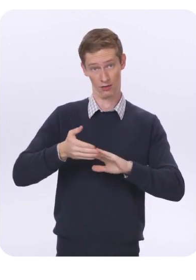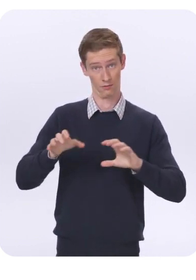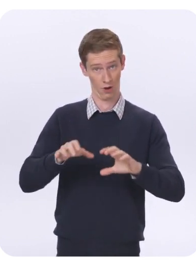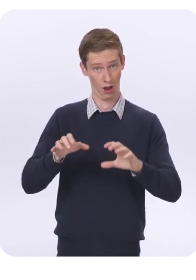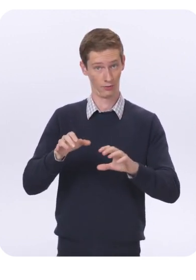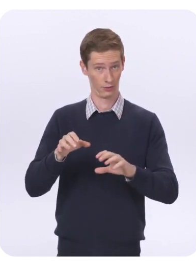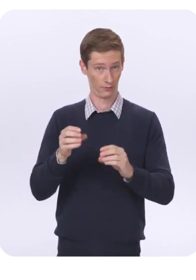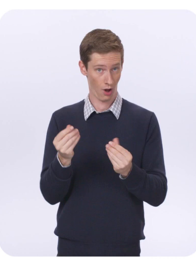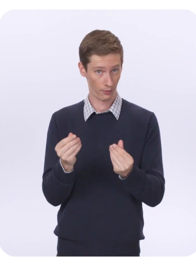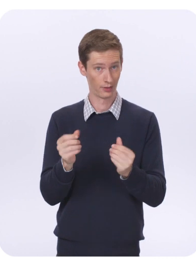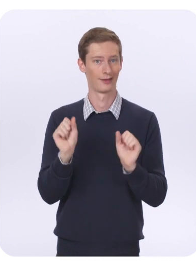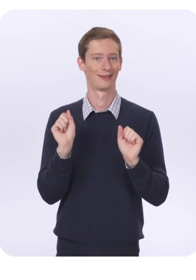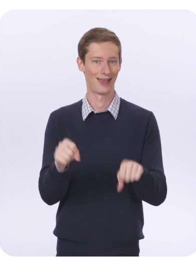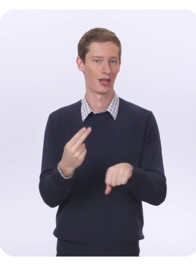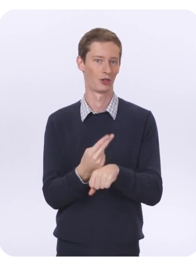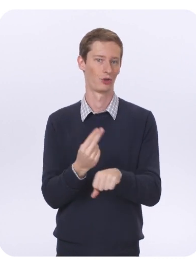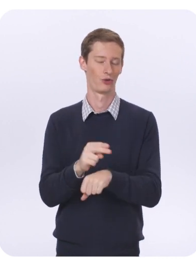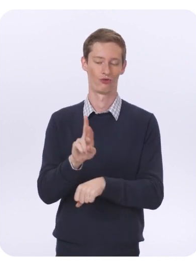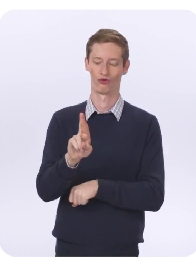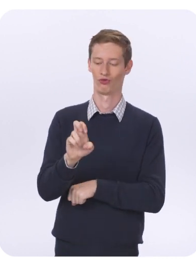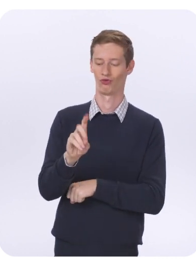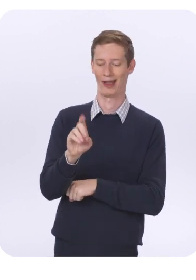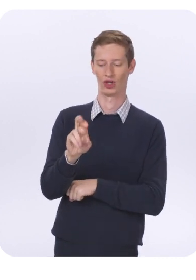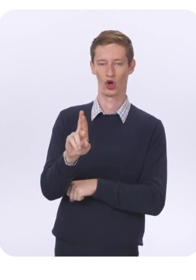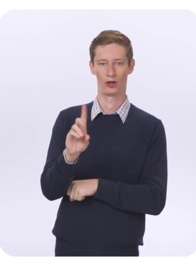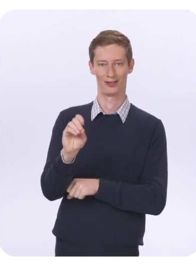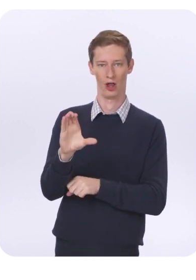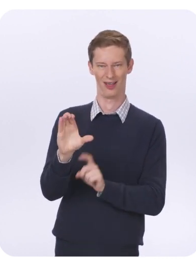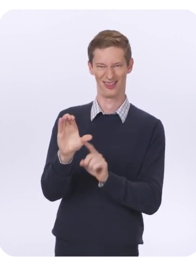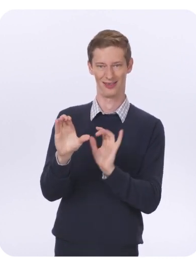Which not only requires that you have the device available at all times,